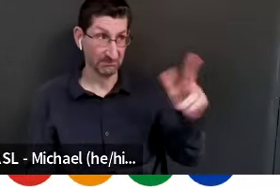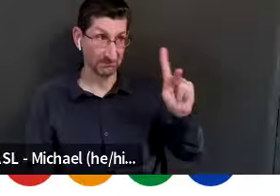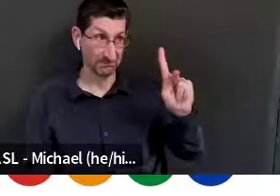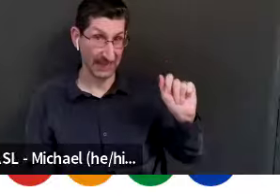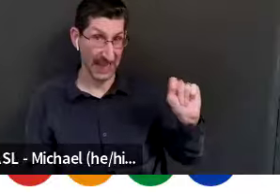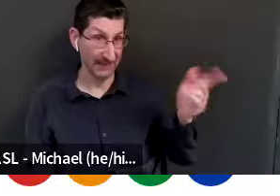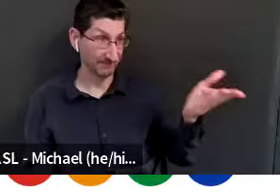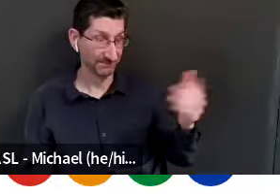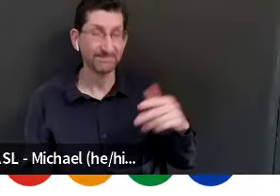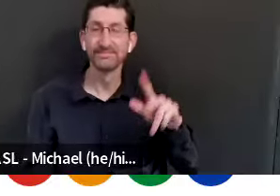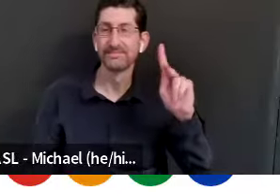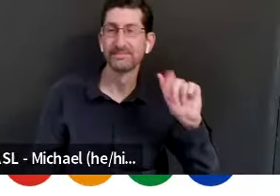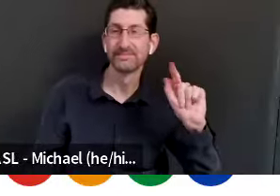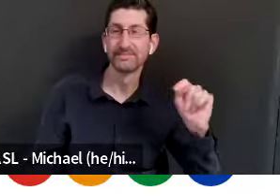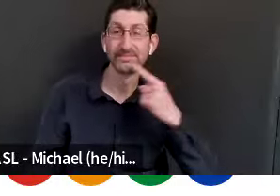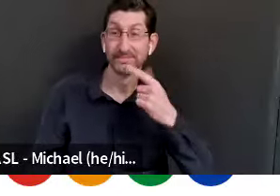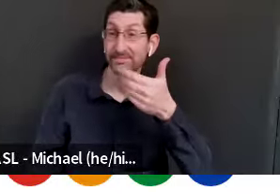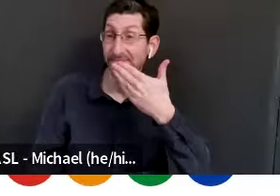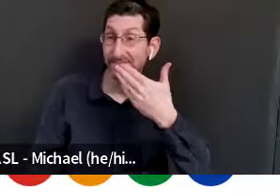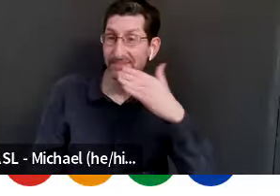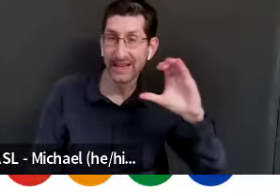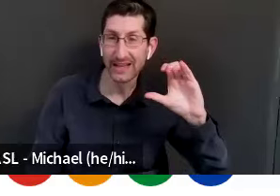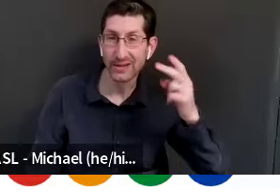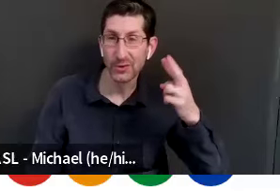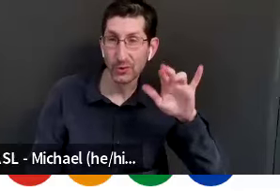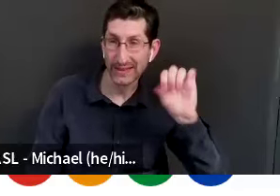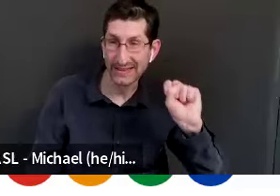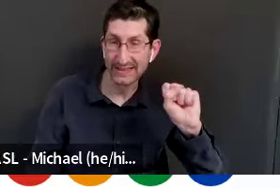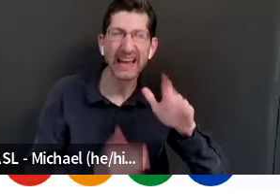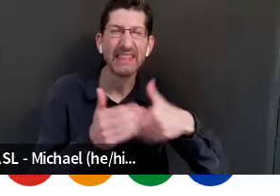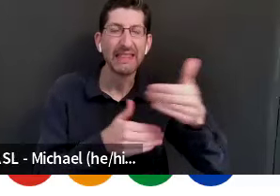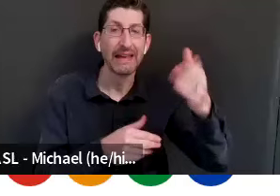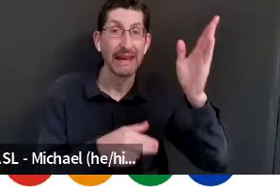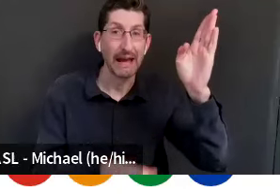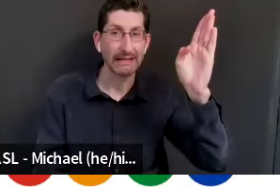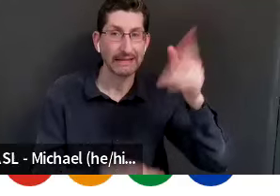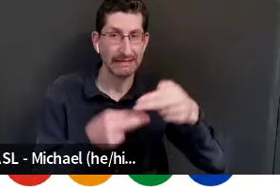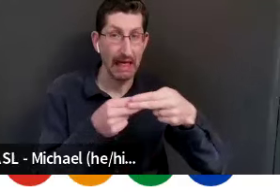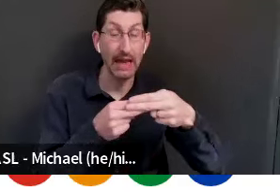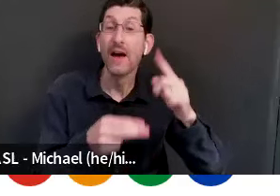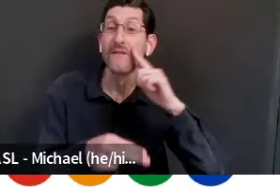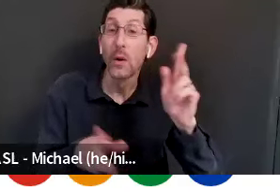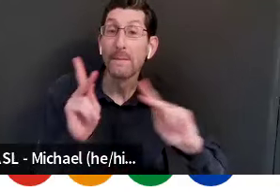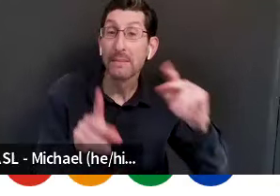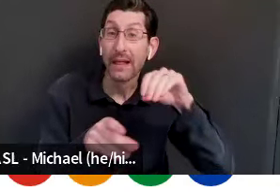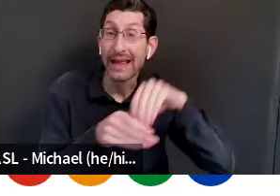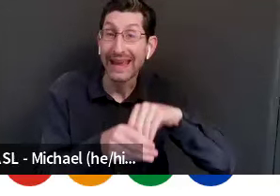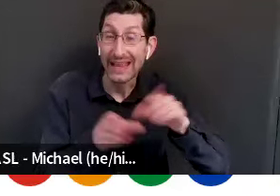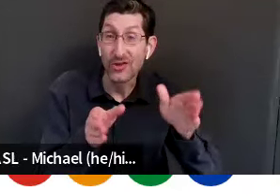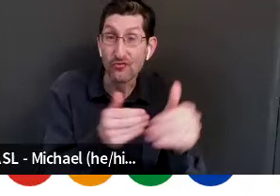WITH THAT, THOSE ARE THE FOUR SLIDES I HAVE, KAT. BACK TO YOU. THANKS, CHRIS. NEXT SLIDE.